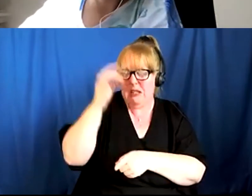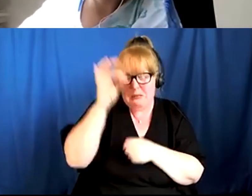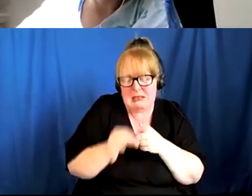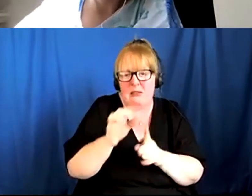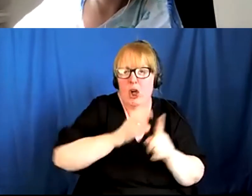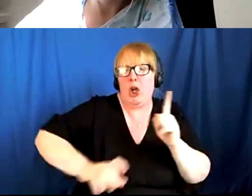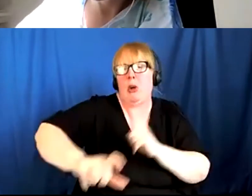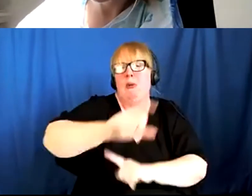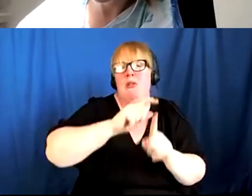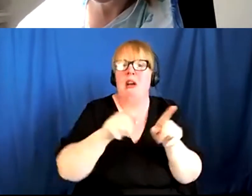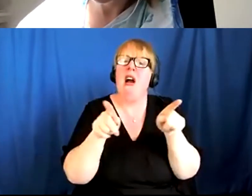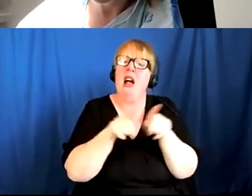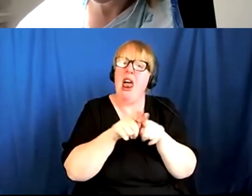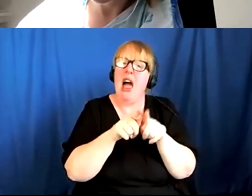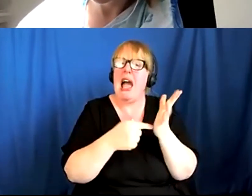Like, for example, the Tate project before that I would